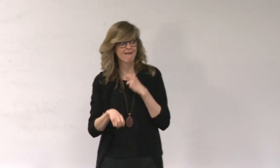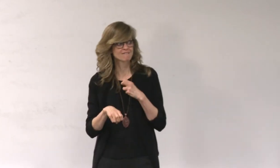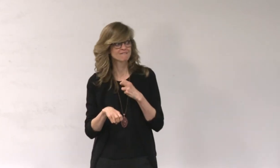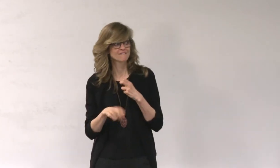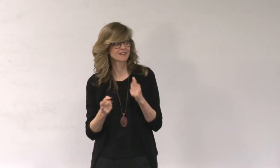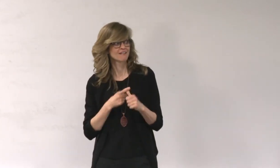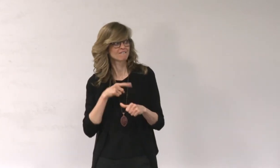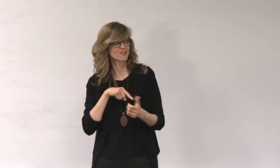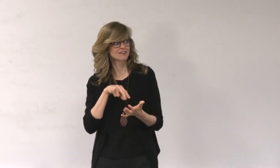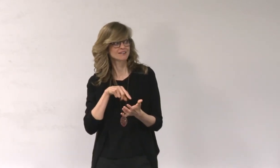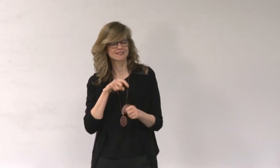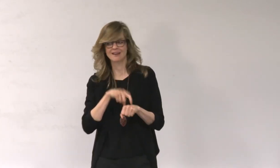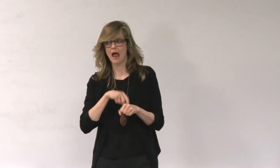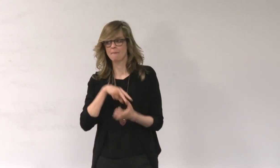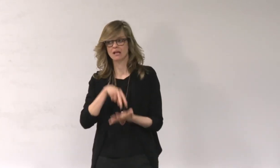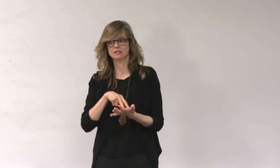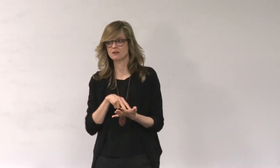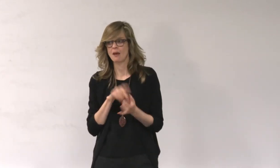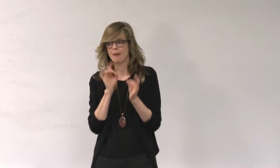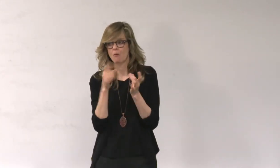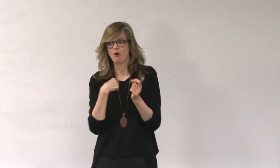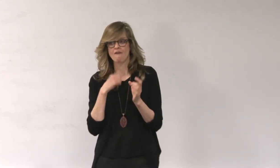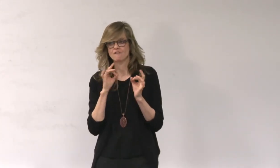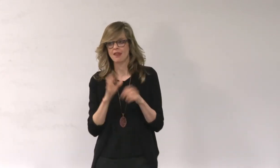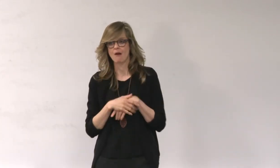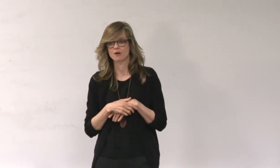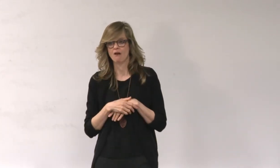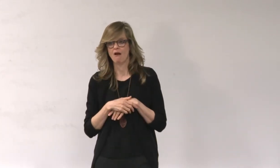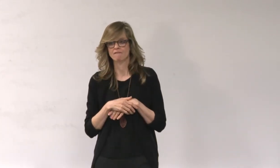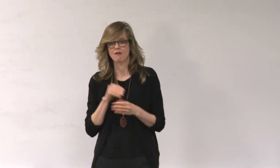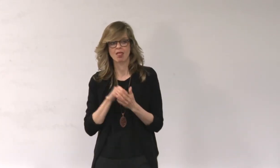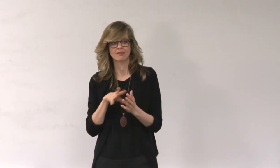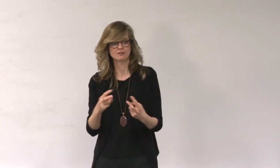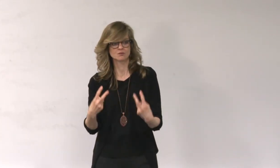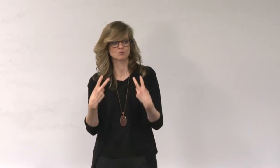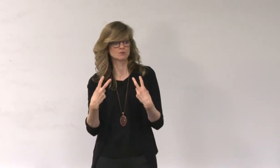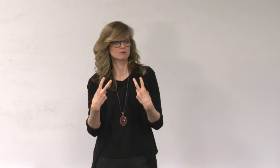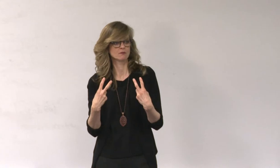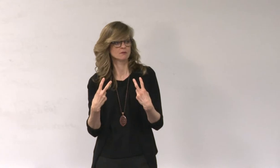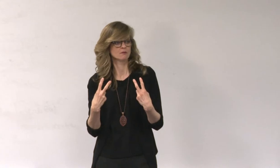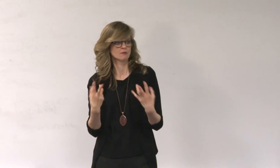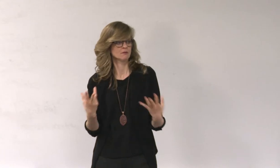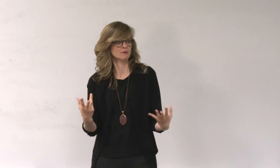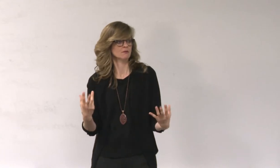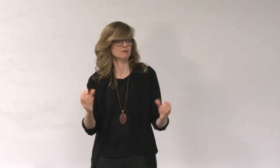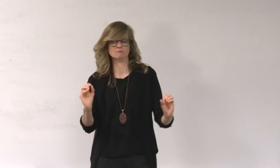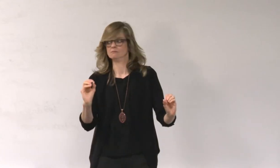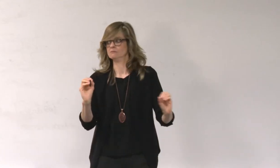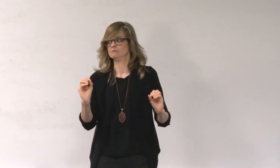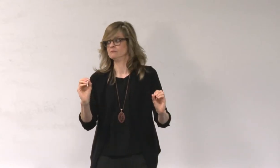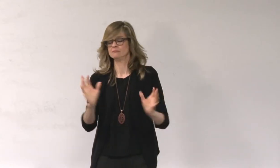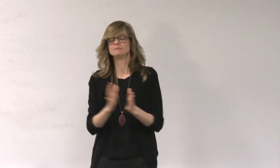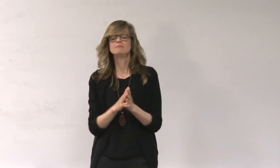IT WAS DIFFICULT. THE FIRST TIME I STOOD, I JUST WAS LIKE, "OH, THIS IS AWFUL. EVERYONE'S EYES ARE ON ME."